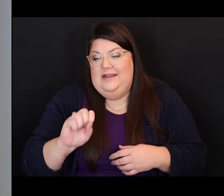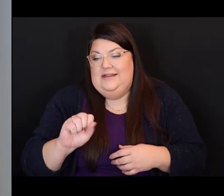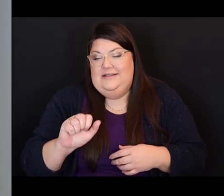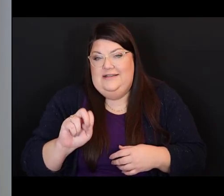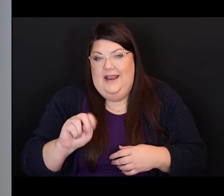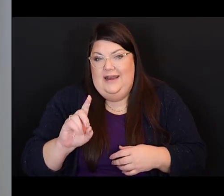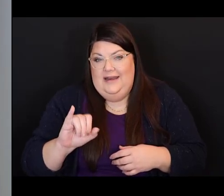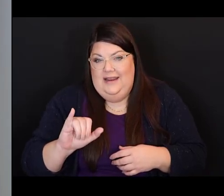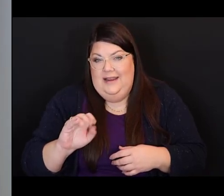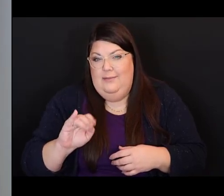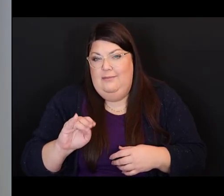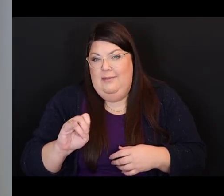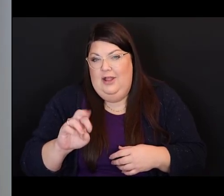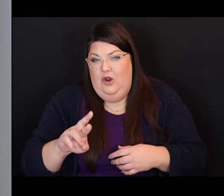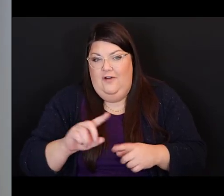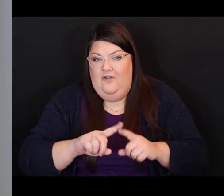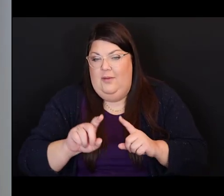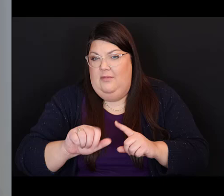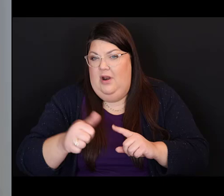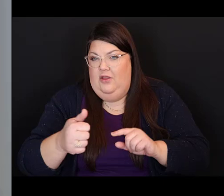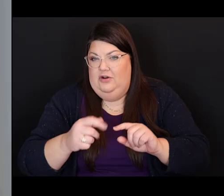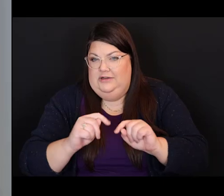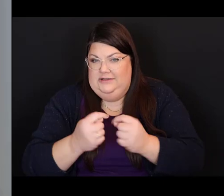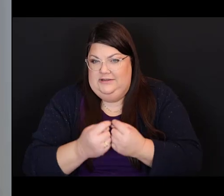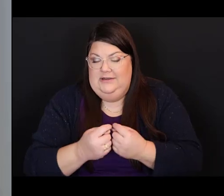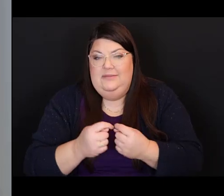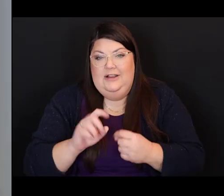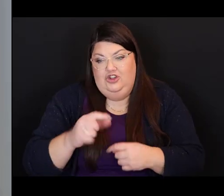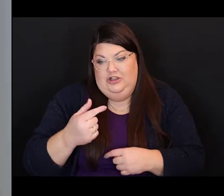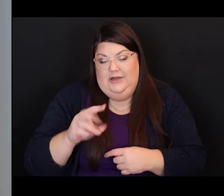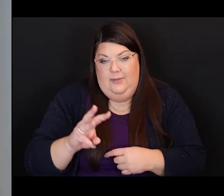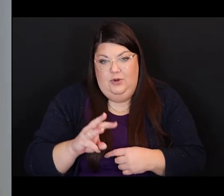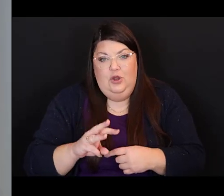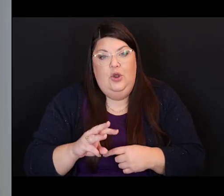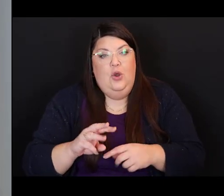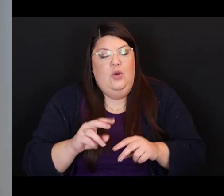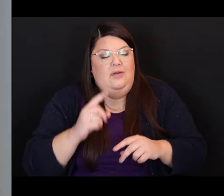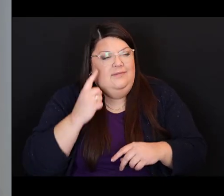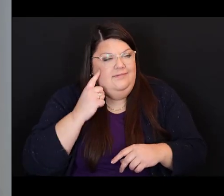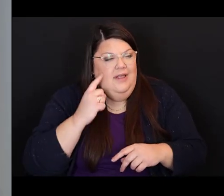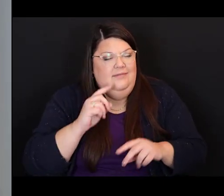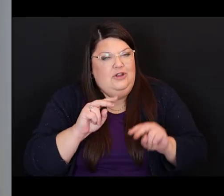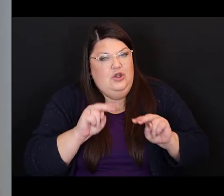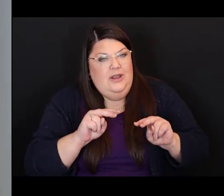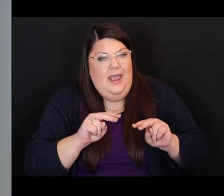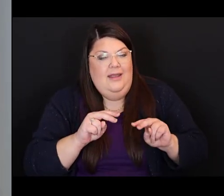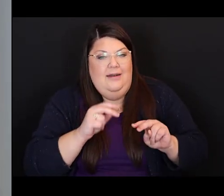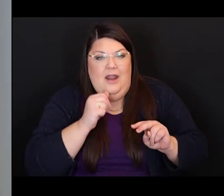also at GW said, you know why don't we really look at not only expedited eligibility and that kind of